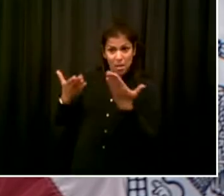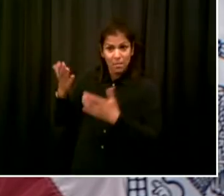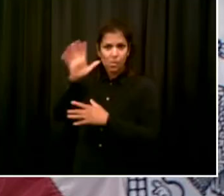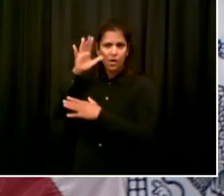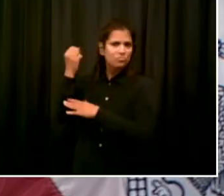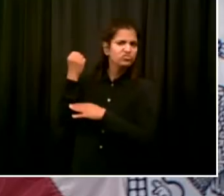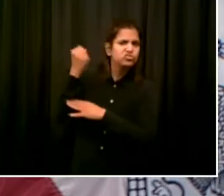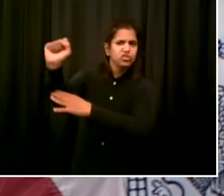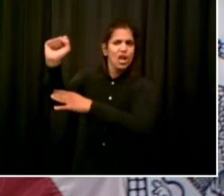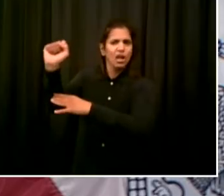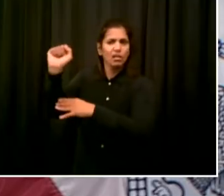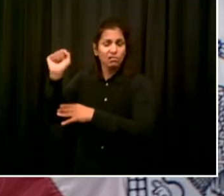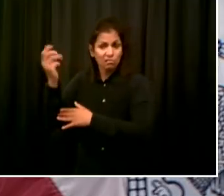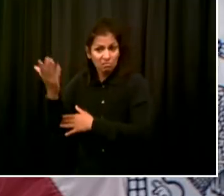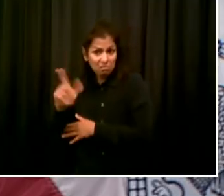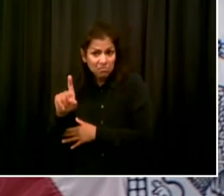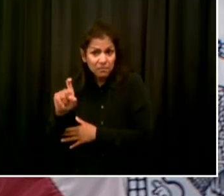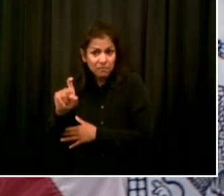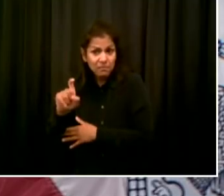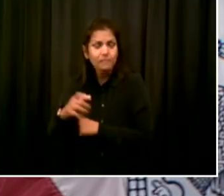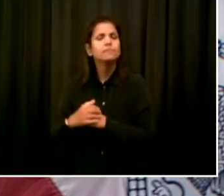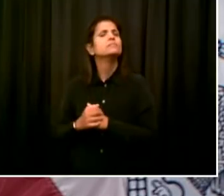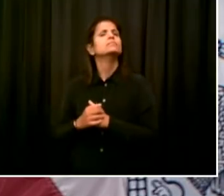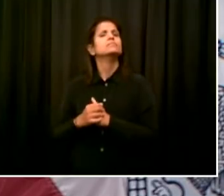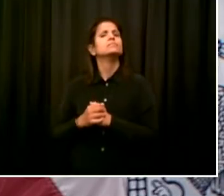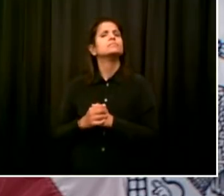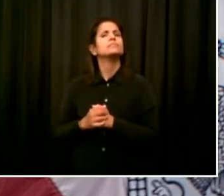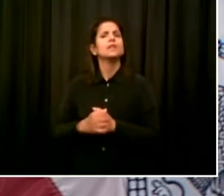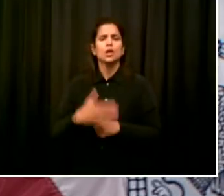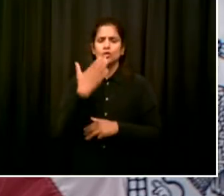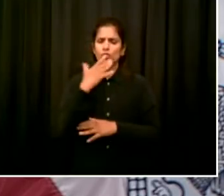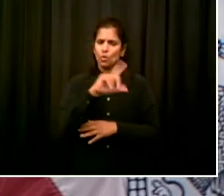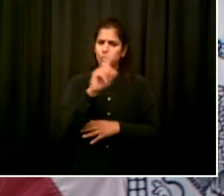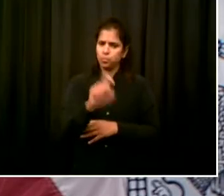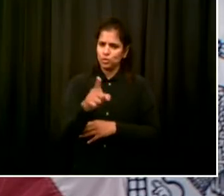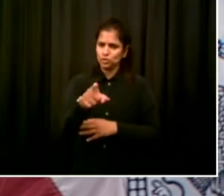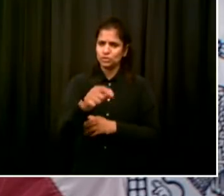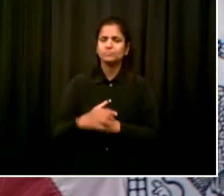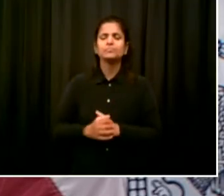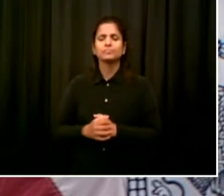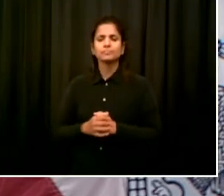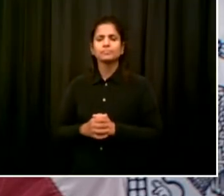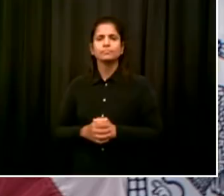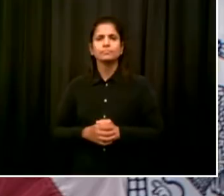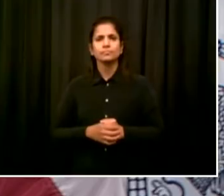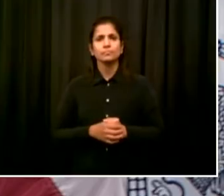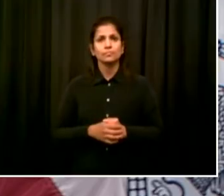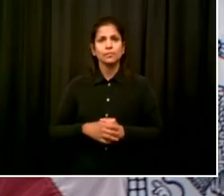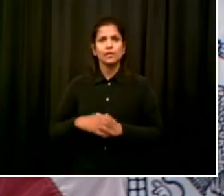LEAST ONE WHERE A LOT OF ECDUARTOS E AR SAYING I'M NOT GOING TO DO ANYTHING BUT ONLE,IN UYO' RE IN PERSON PLANS BE , ARE YOU CONCERD NEABT OU